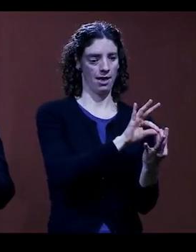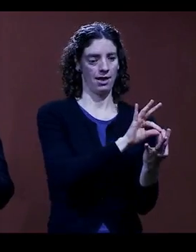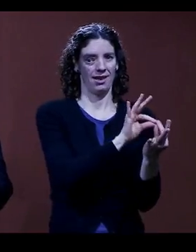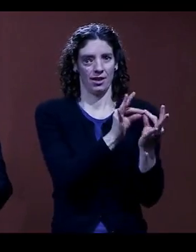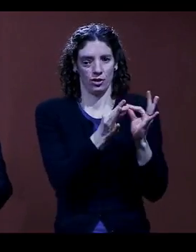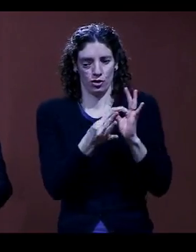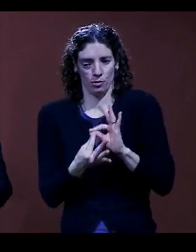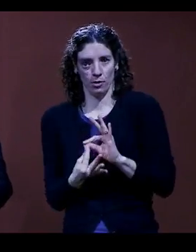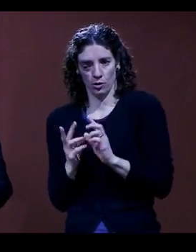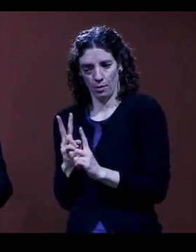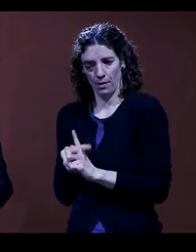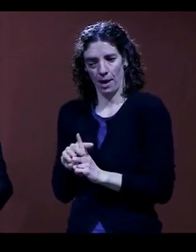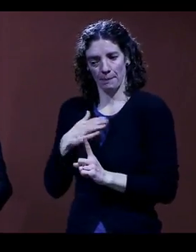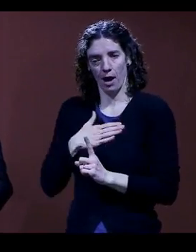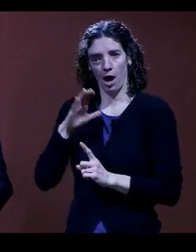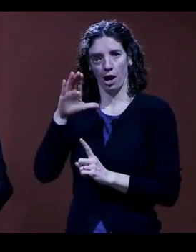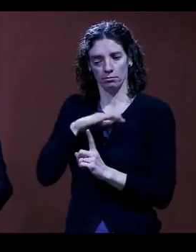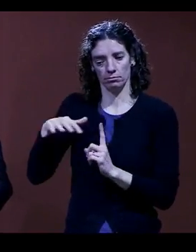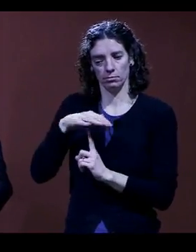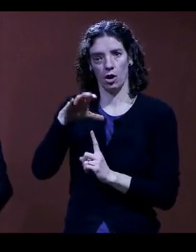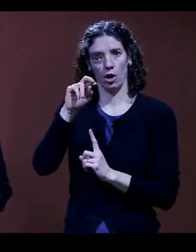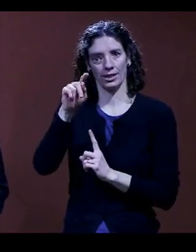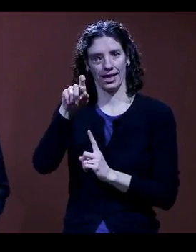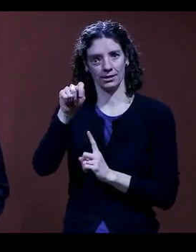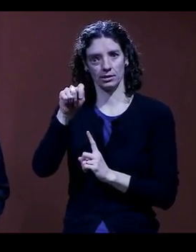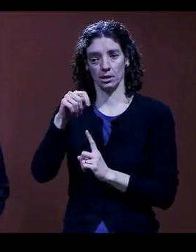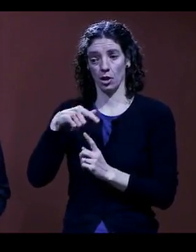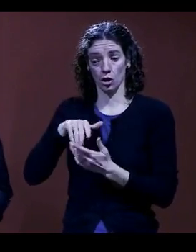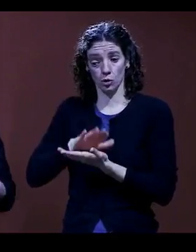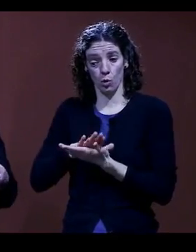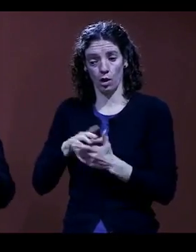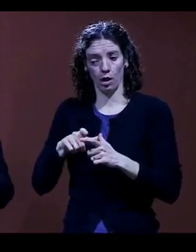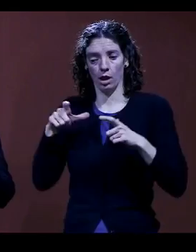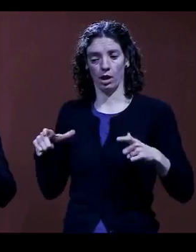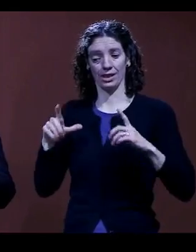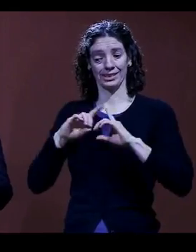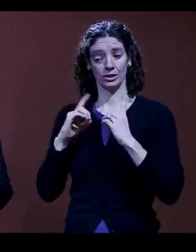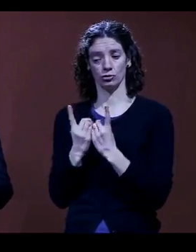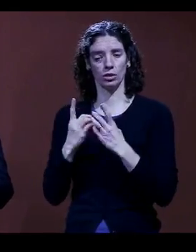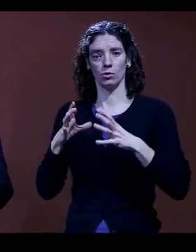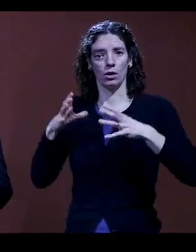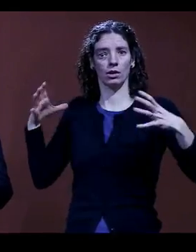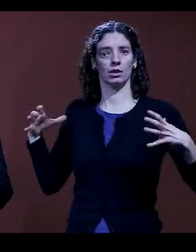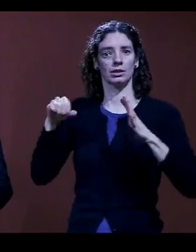the district-context, or the school-context. Again, you have lots and lots of types of data